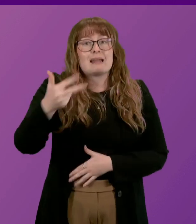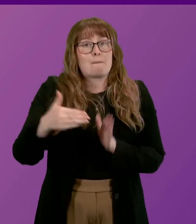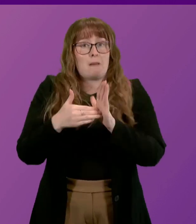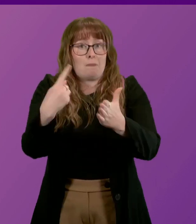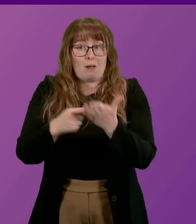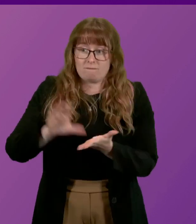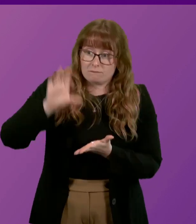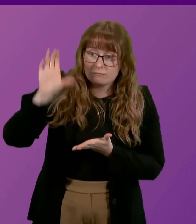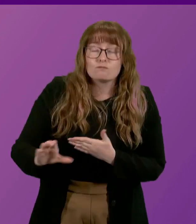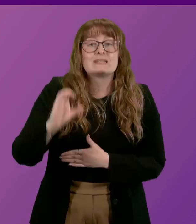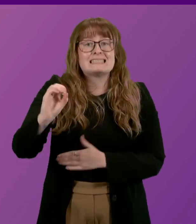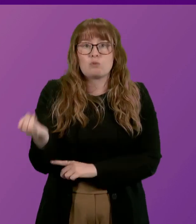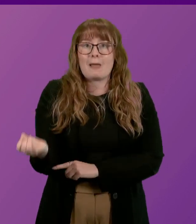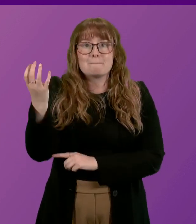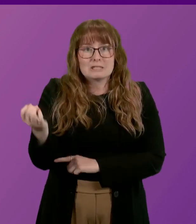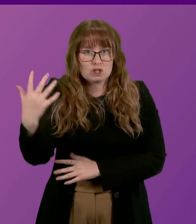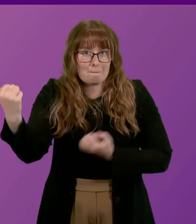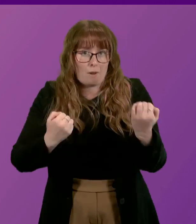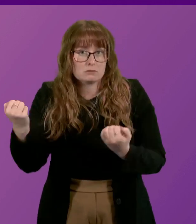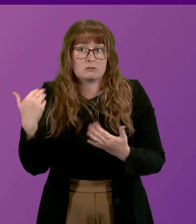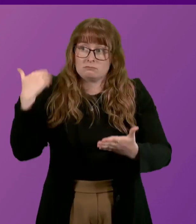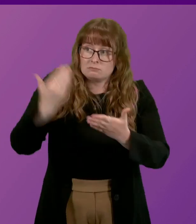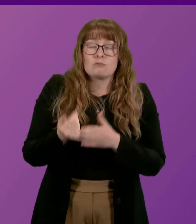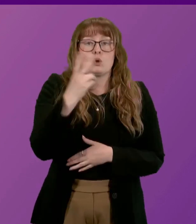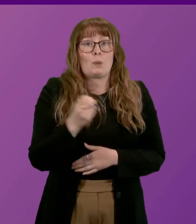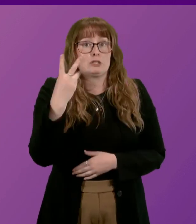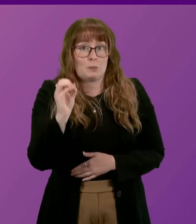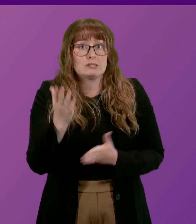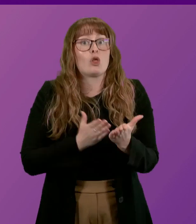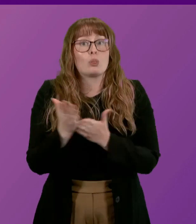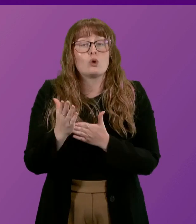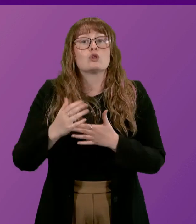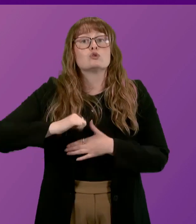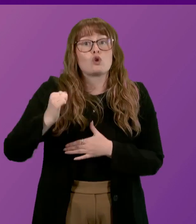funding for zero-emission buses since 2020, through the Scottish ultra-low emission bus